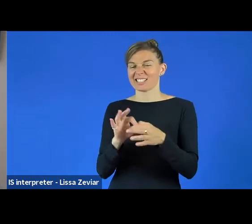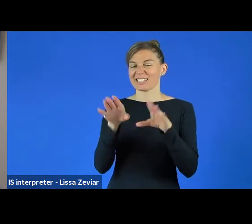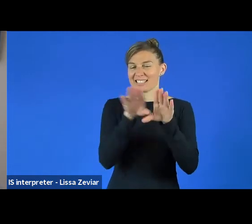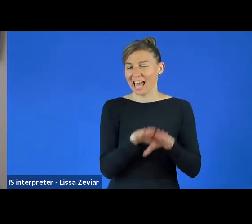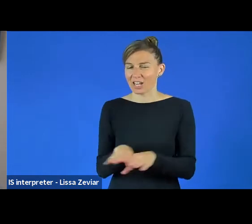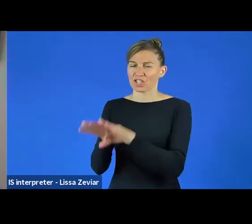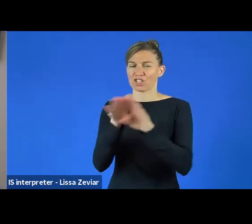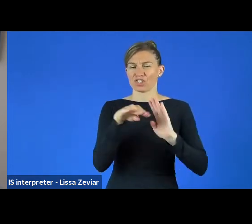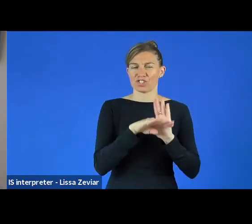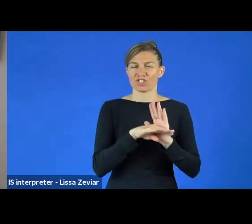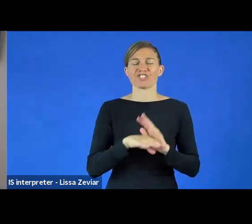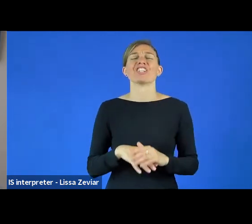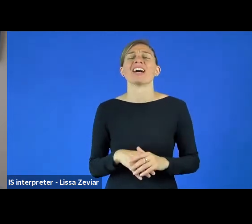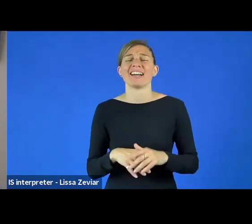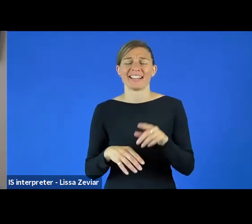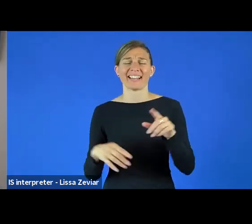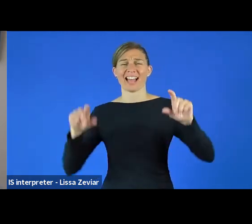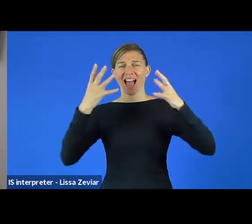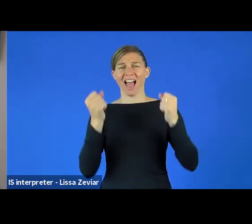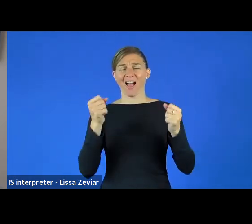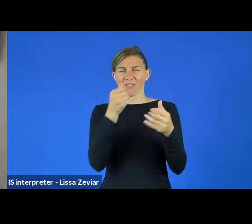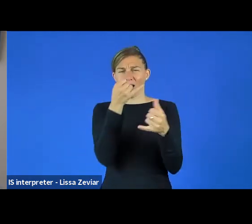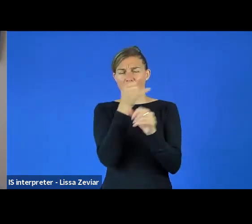of a lady facing many industrial representatives.